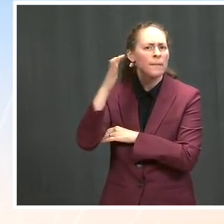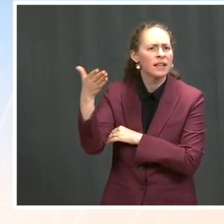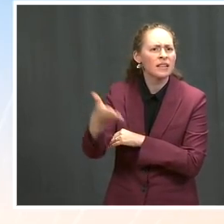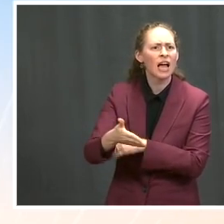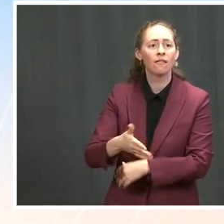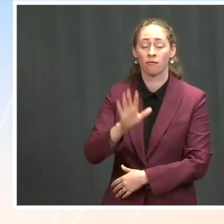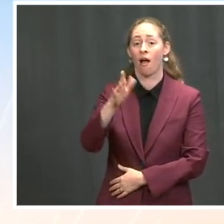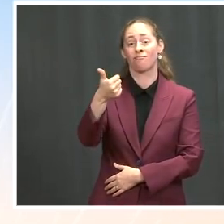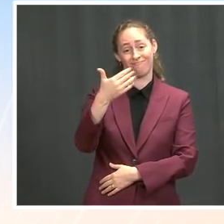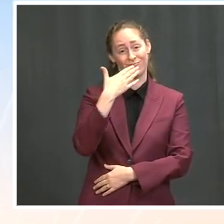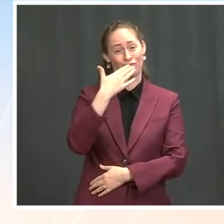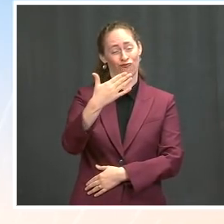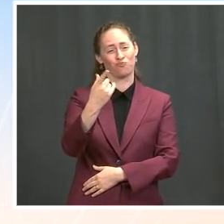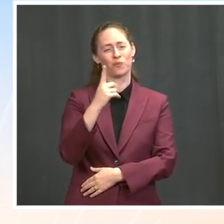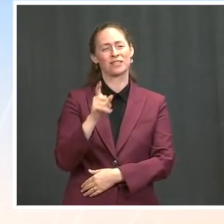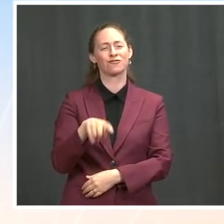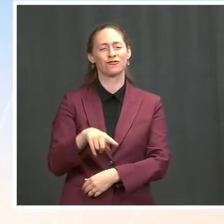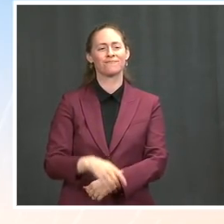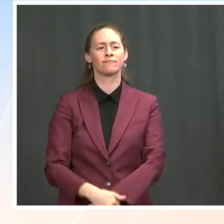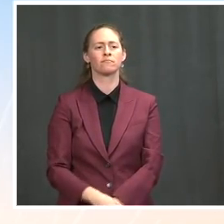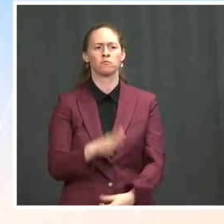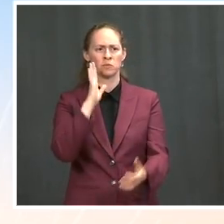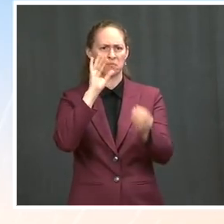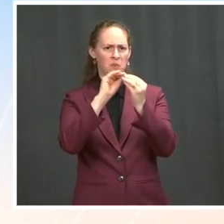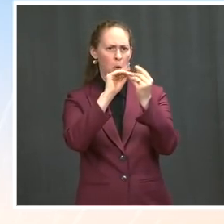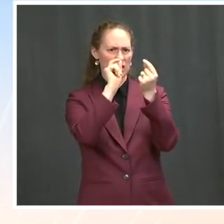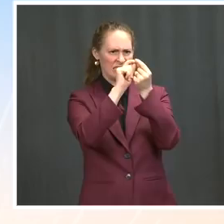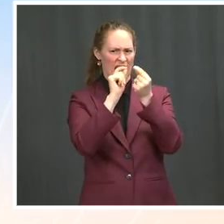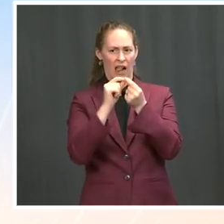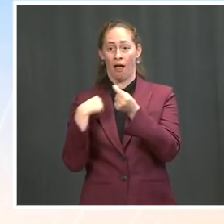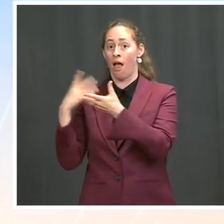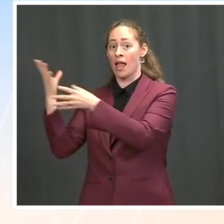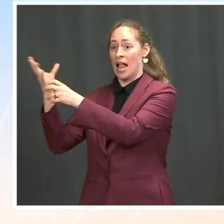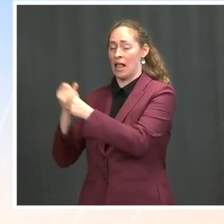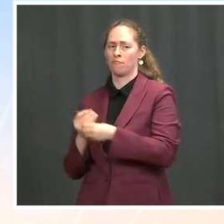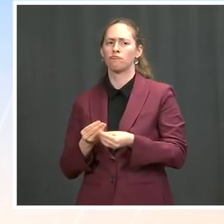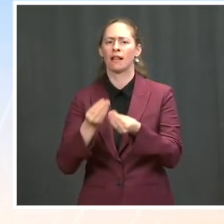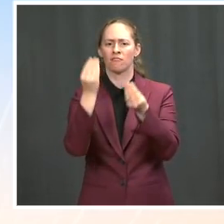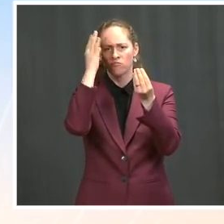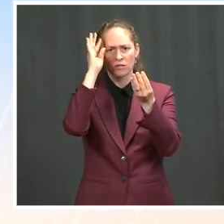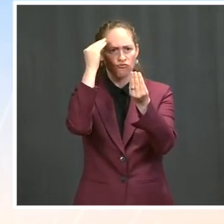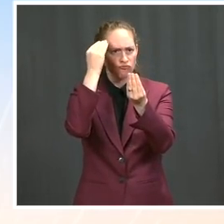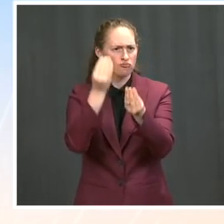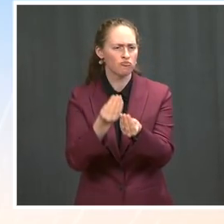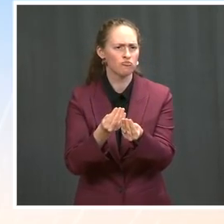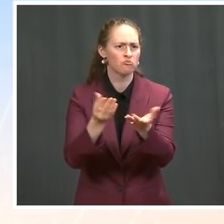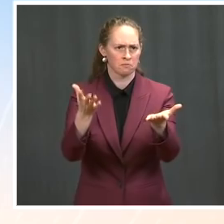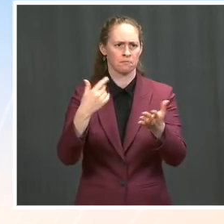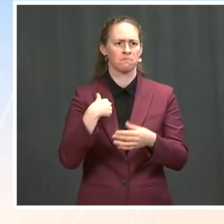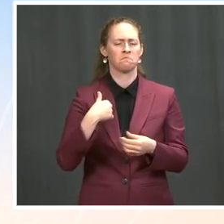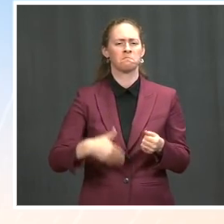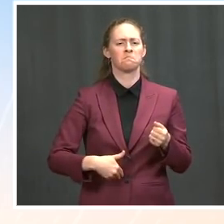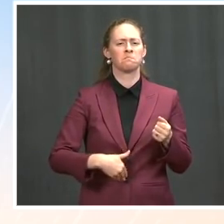We will provide more details to you as soon as we have them. But I suspect it could be more than one engagement. The Press: Okay. And then on voting rights: